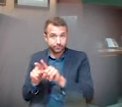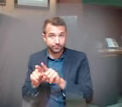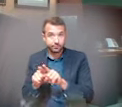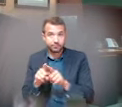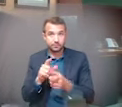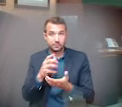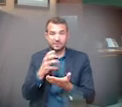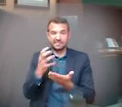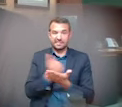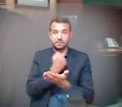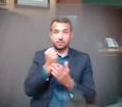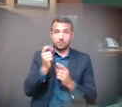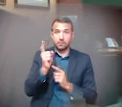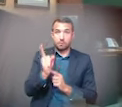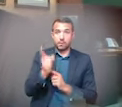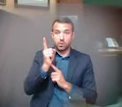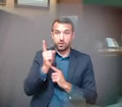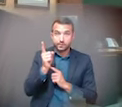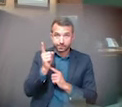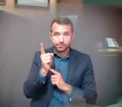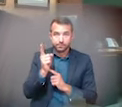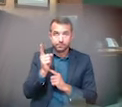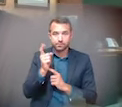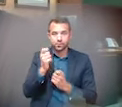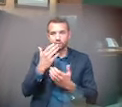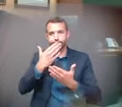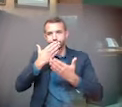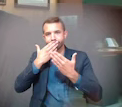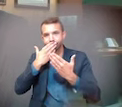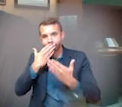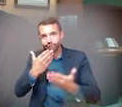we take a moment to express our sincere gratitude